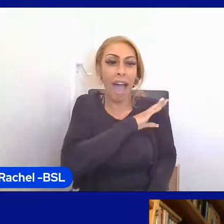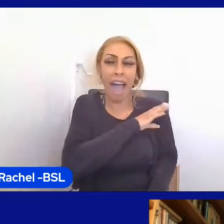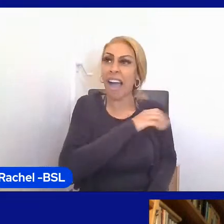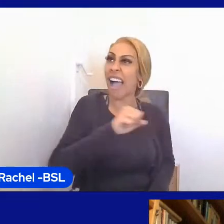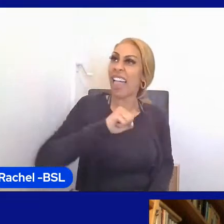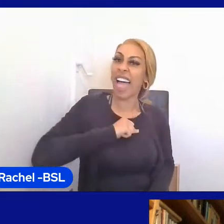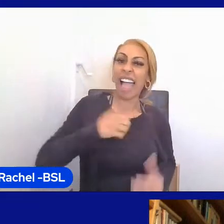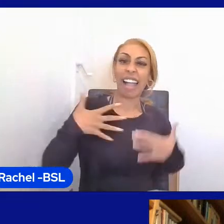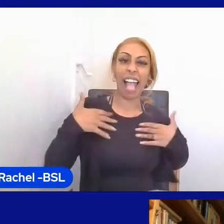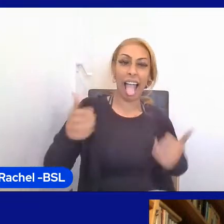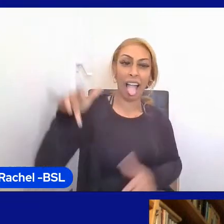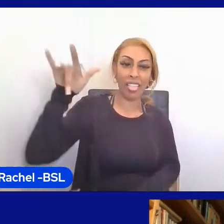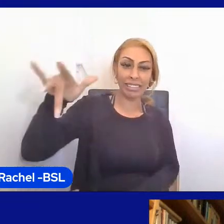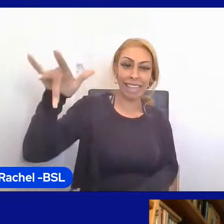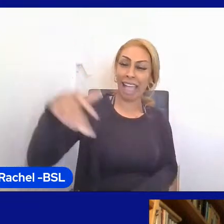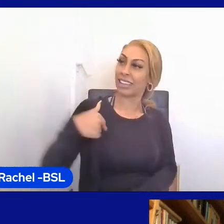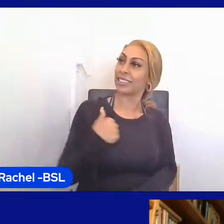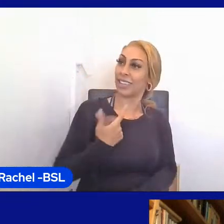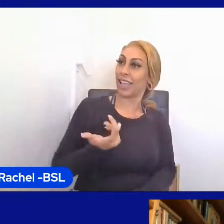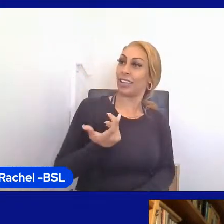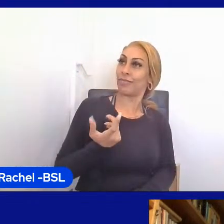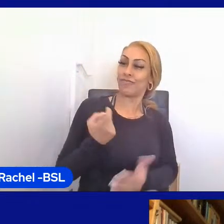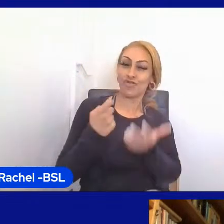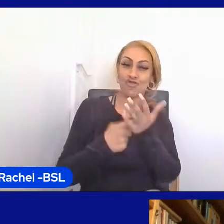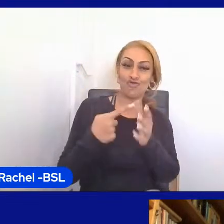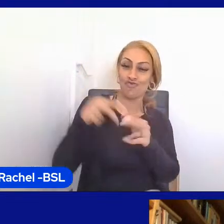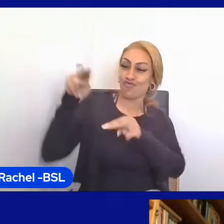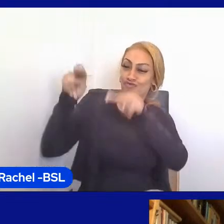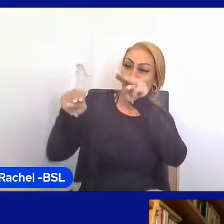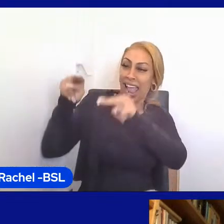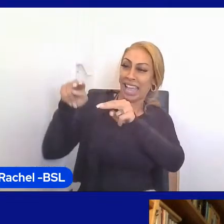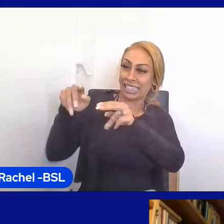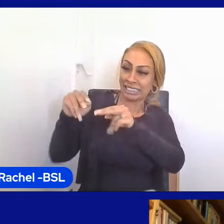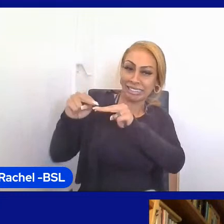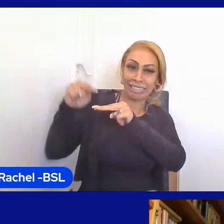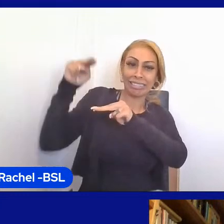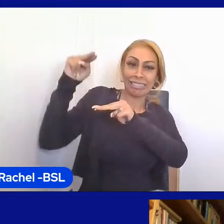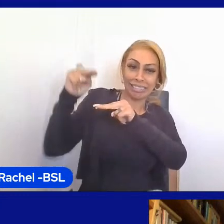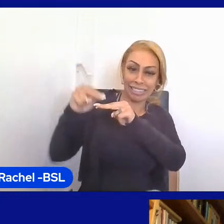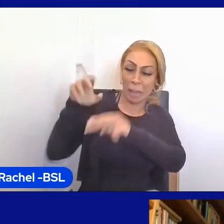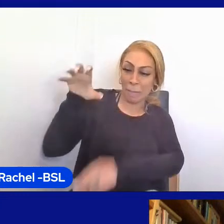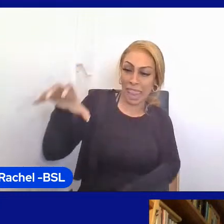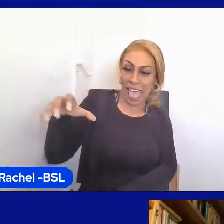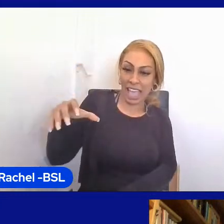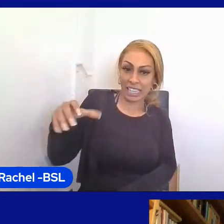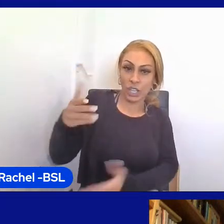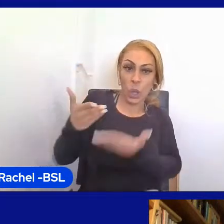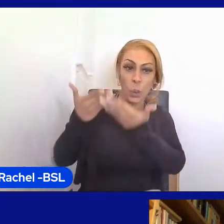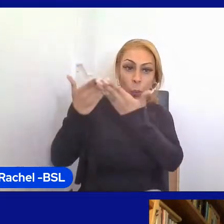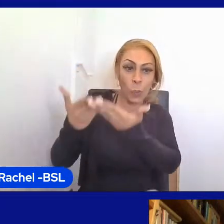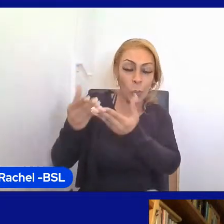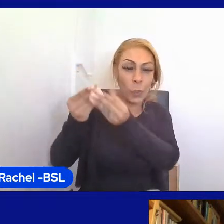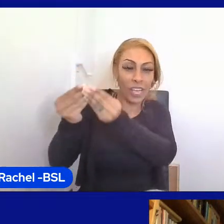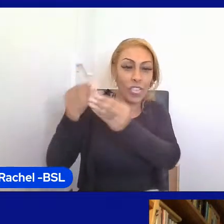but great place and give that information to Google wanting to share my experience and give it a star rating so that they can